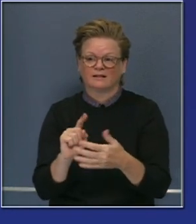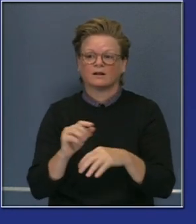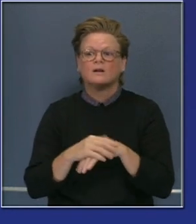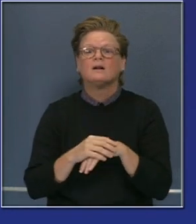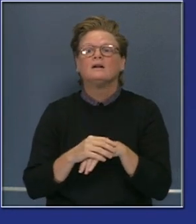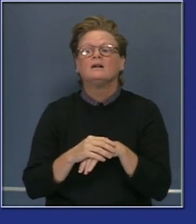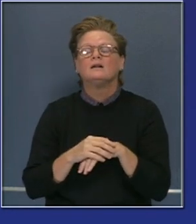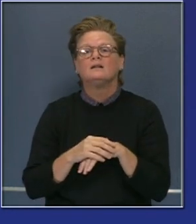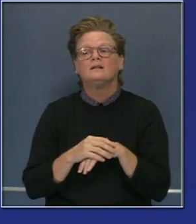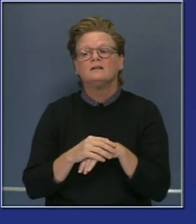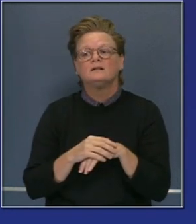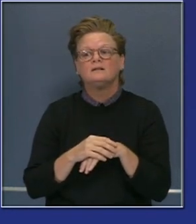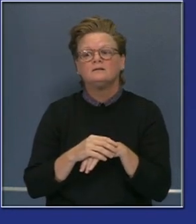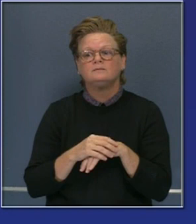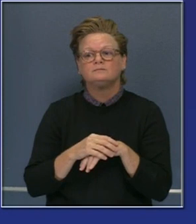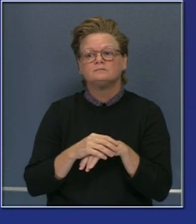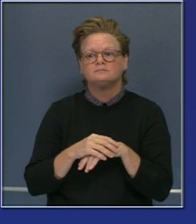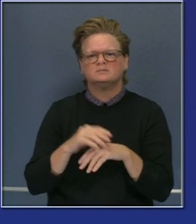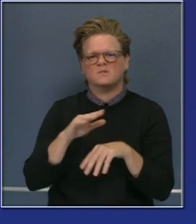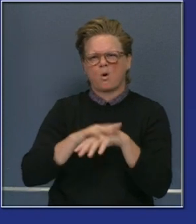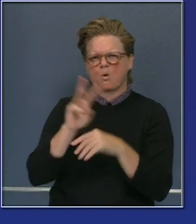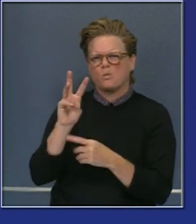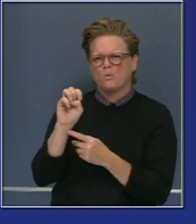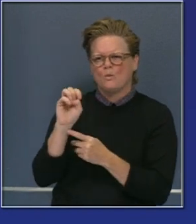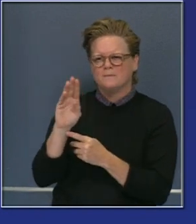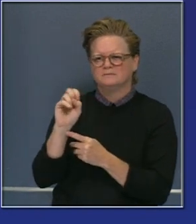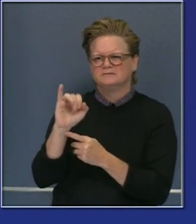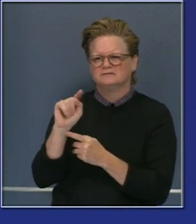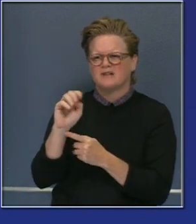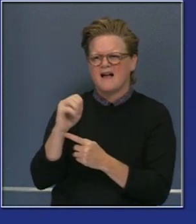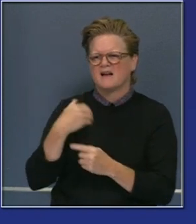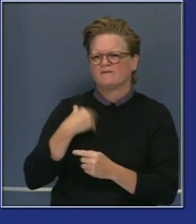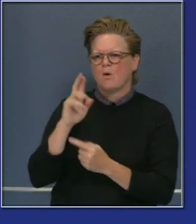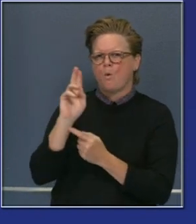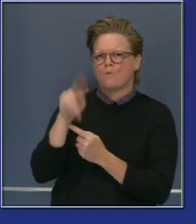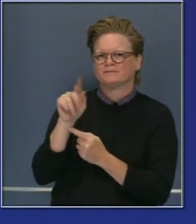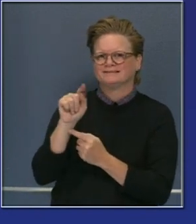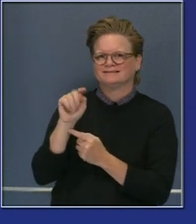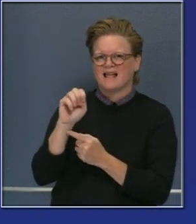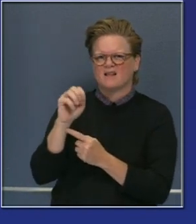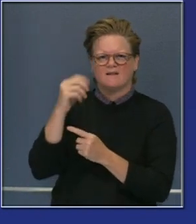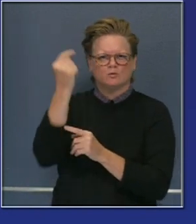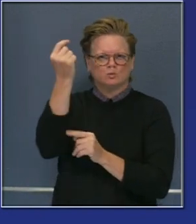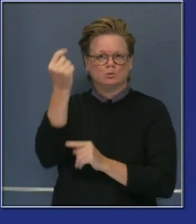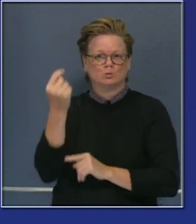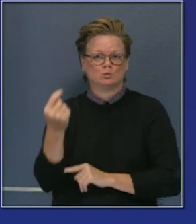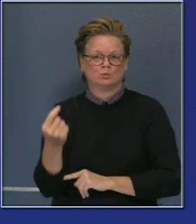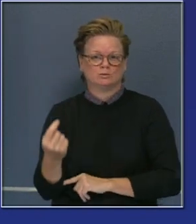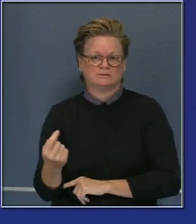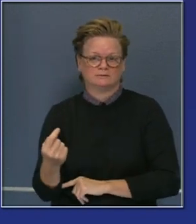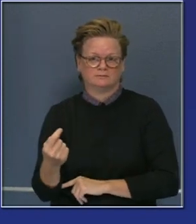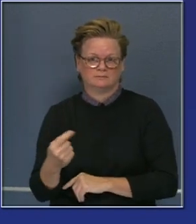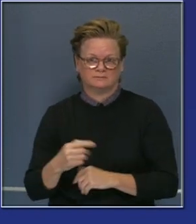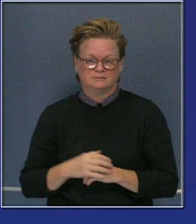A WEEKLY BASIS EEERY TUESDAY AND WE WILL BE UPDATING EVERY TUESDAY THE COUNTY MONITORING